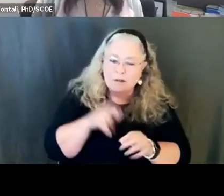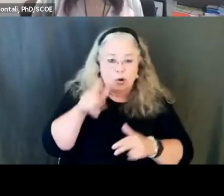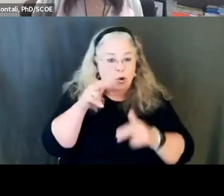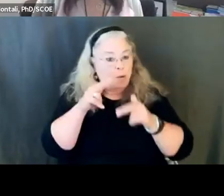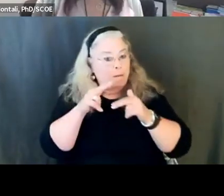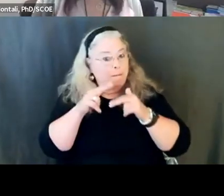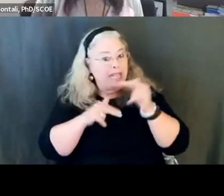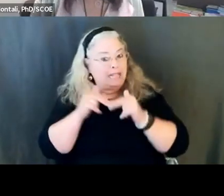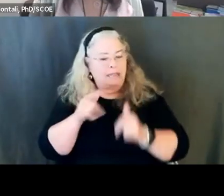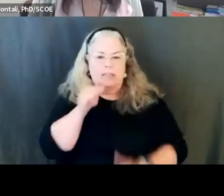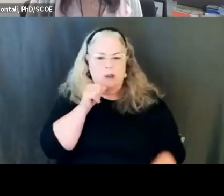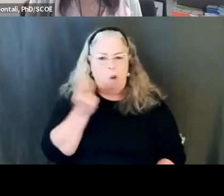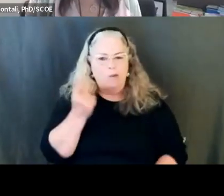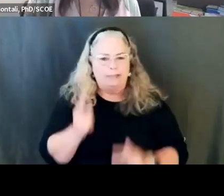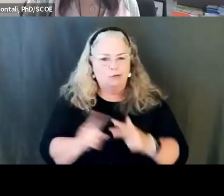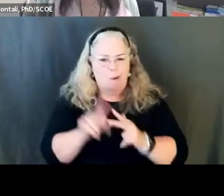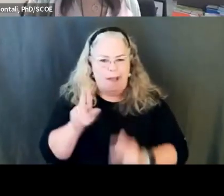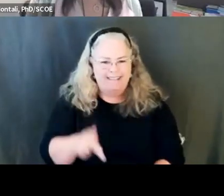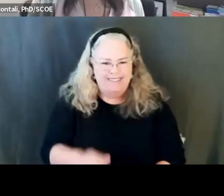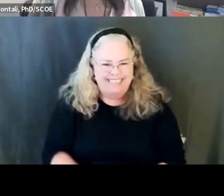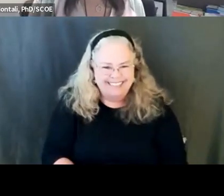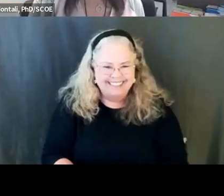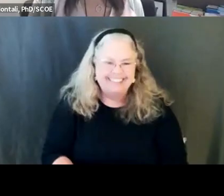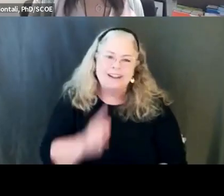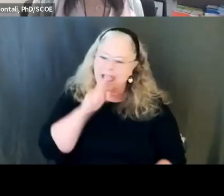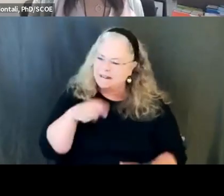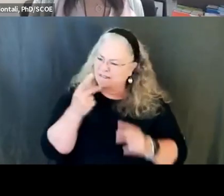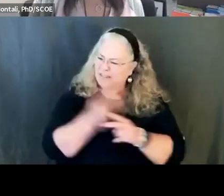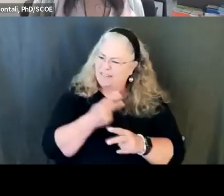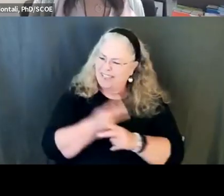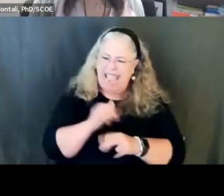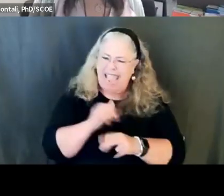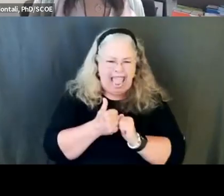always come. So now we had to actually kinda kind of figure out well how do I make sure that it's an